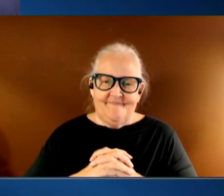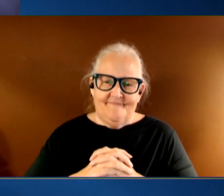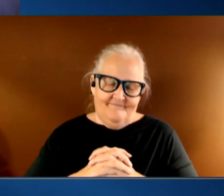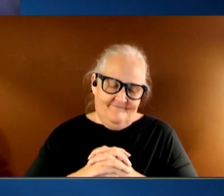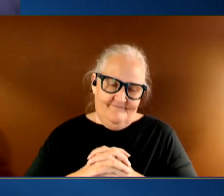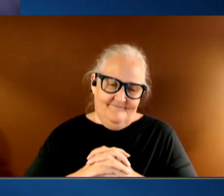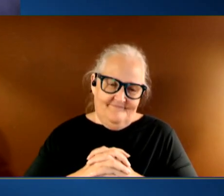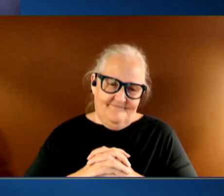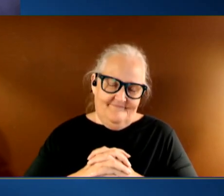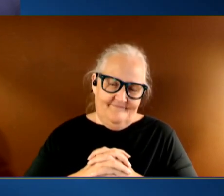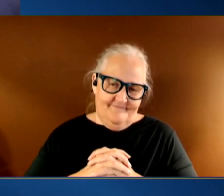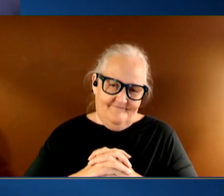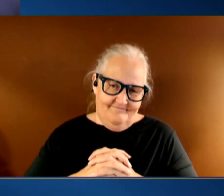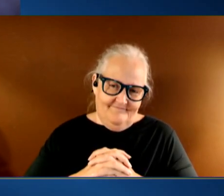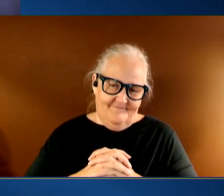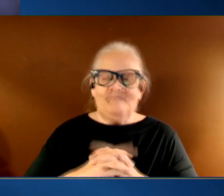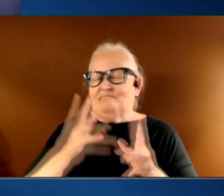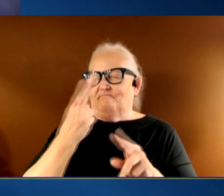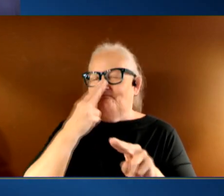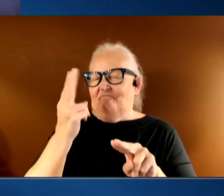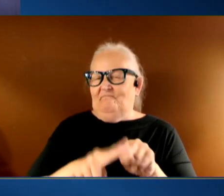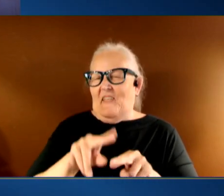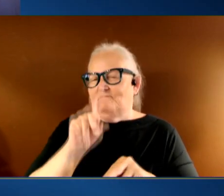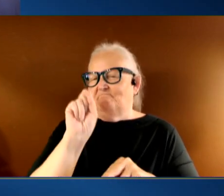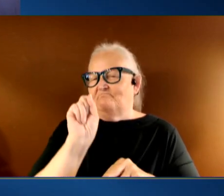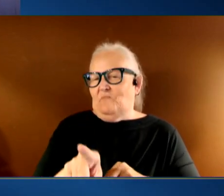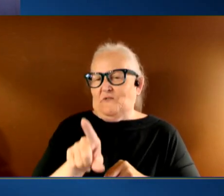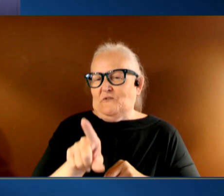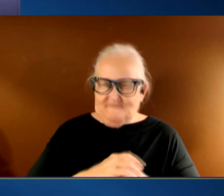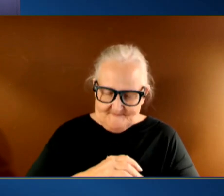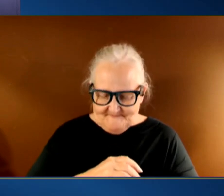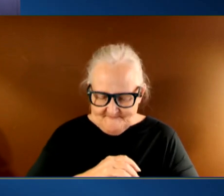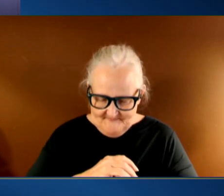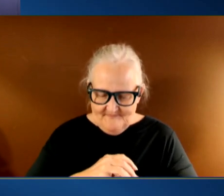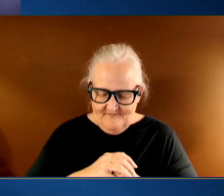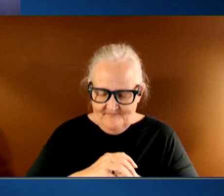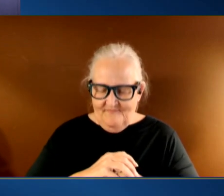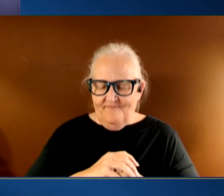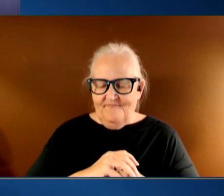right. This is a fun question. I think what's so important is, you know, I think we make it